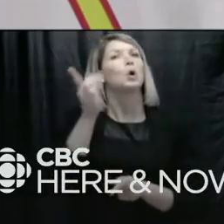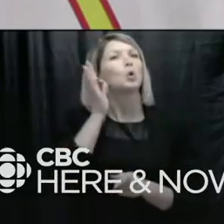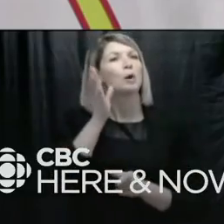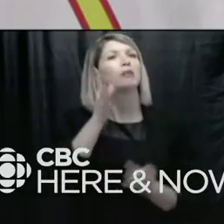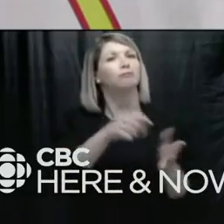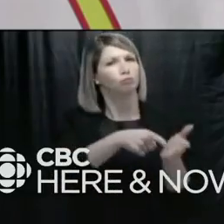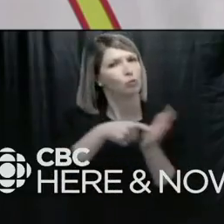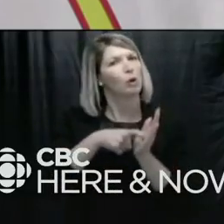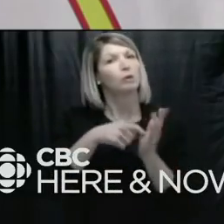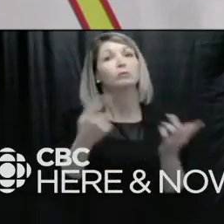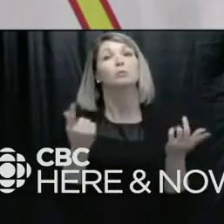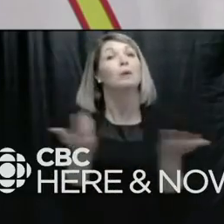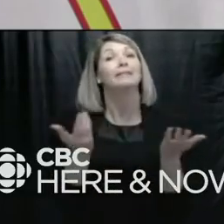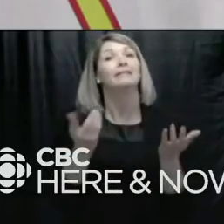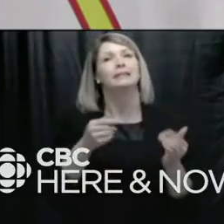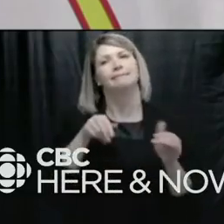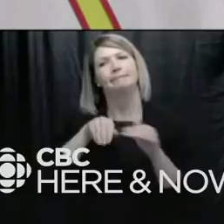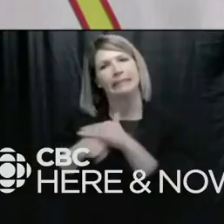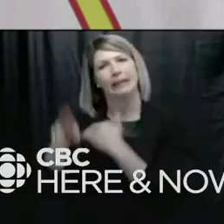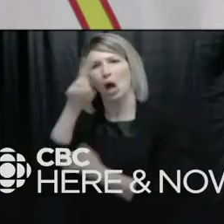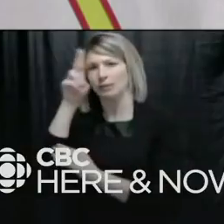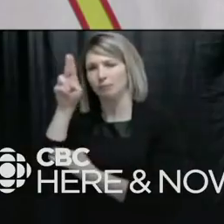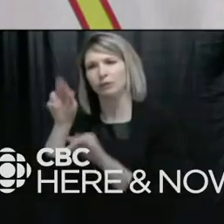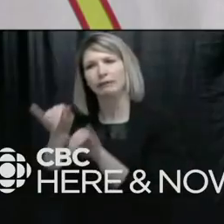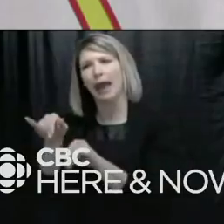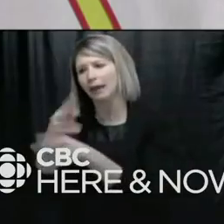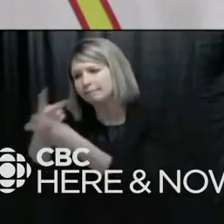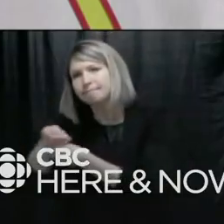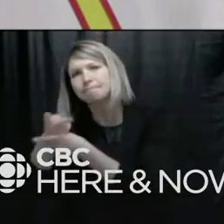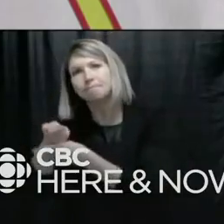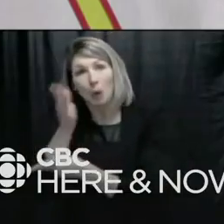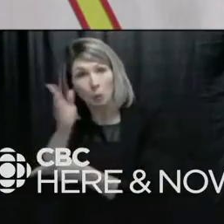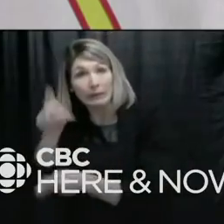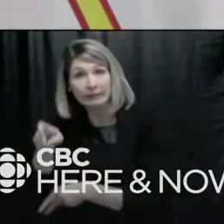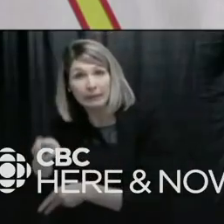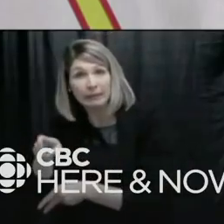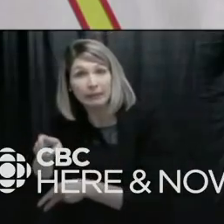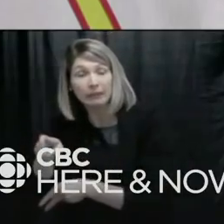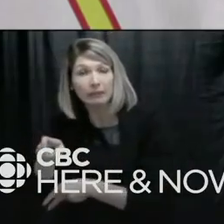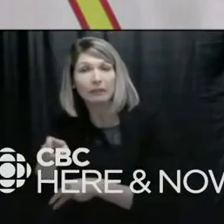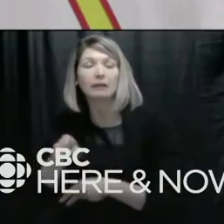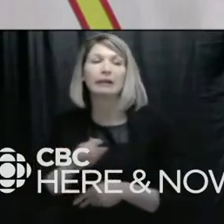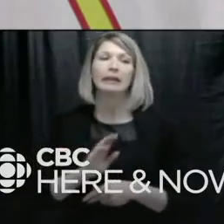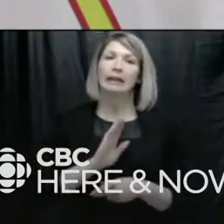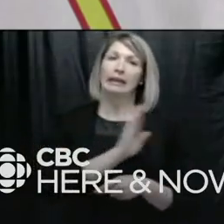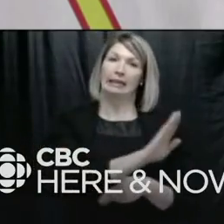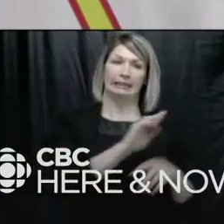SO THIS TEAM WILL HELP US PLAN AND PREPARE FOR YOUR HEALTHCARE